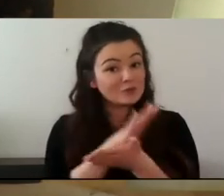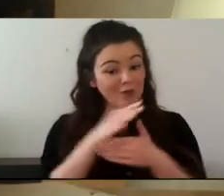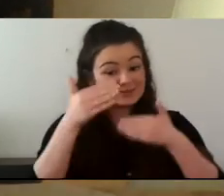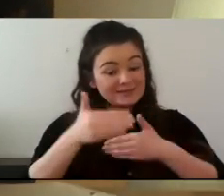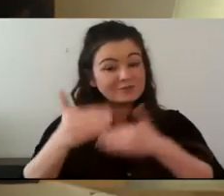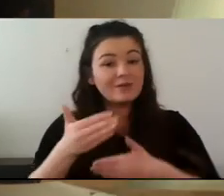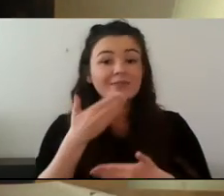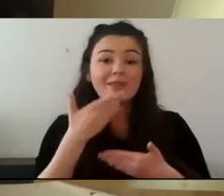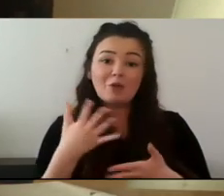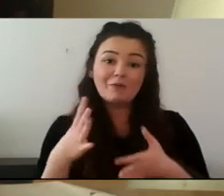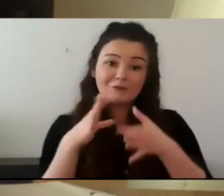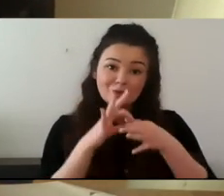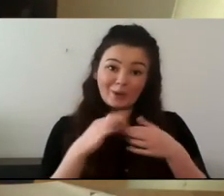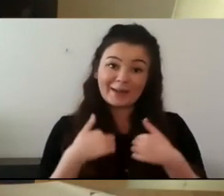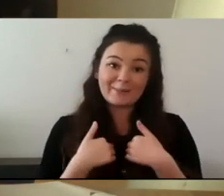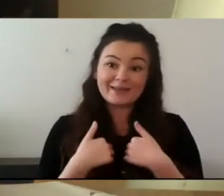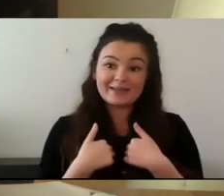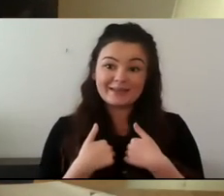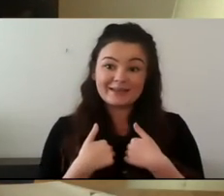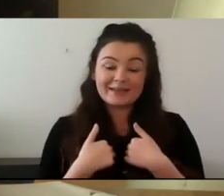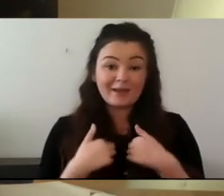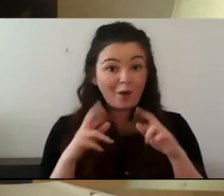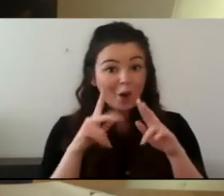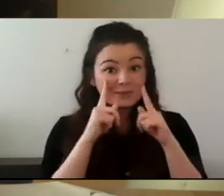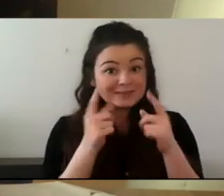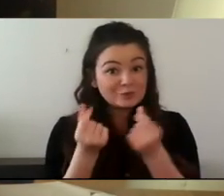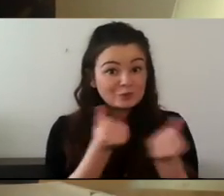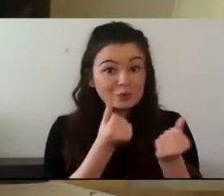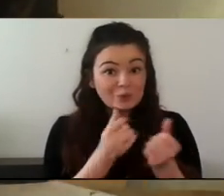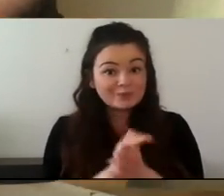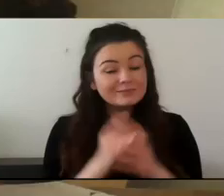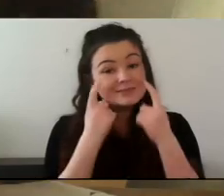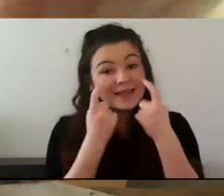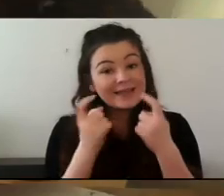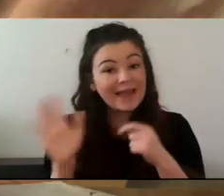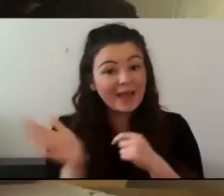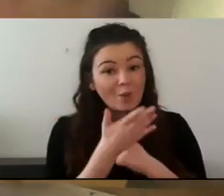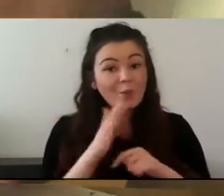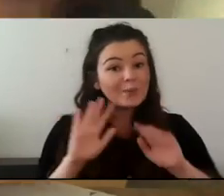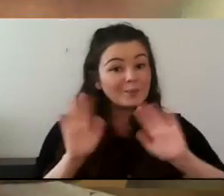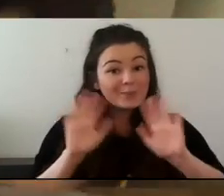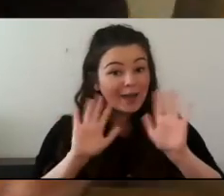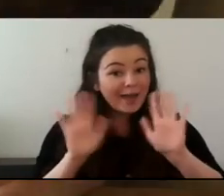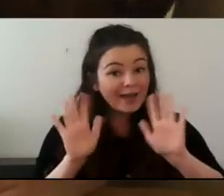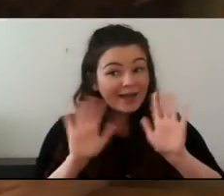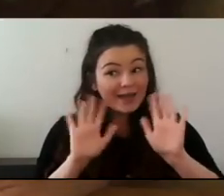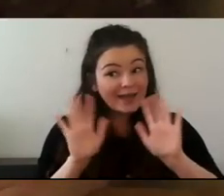so much for joining me and hopefully see you all soon. Take care, everybody. Bye bye